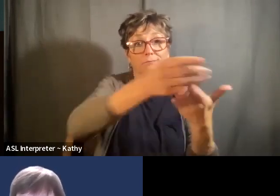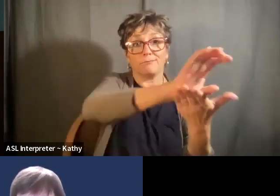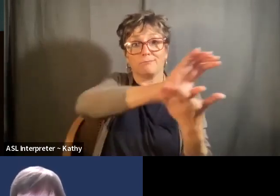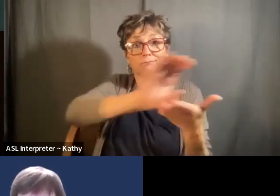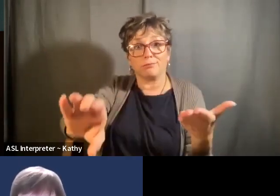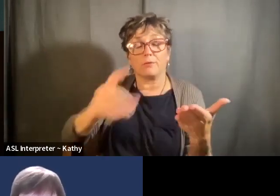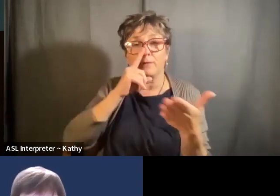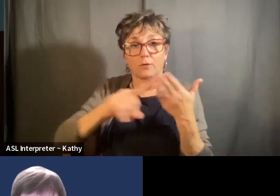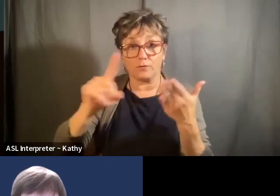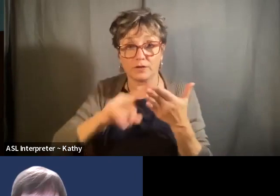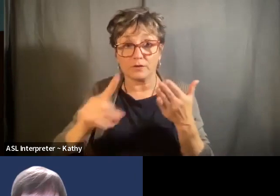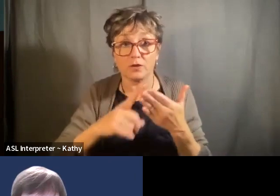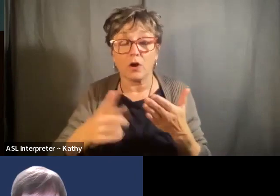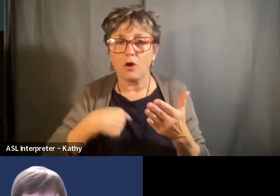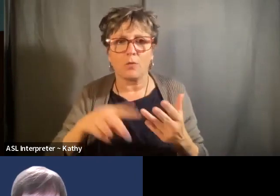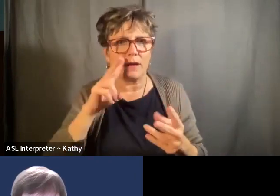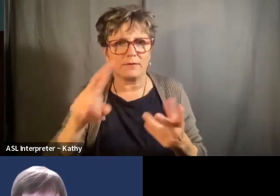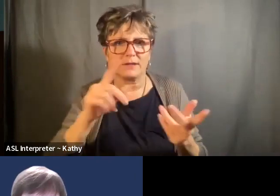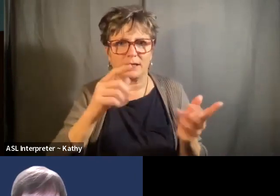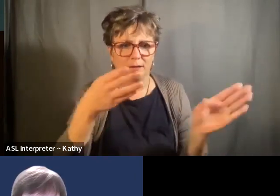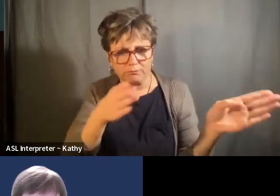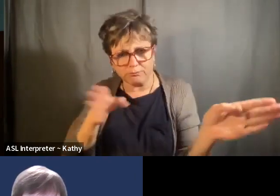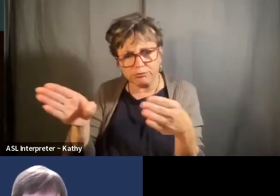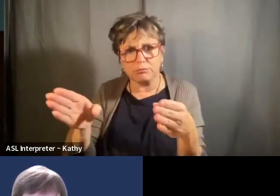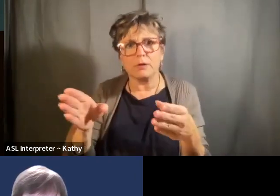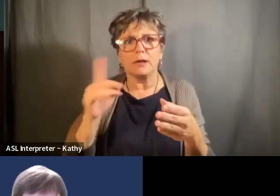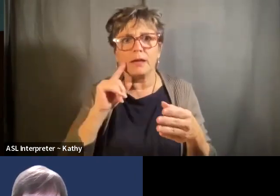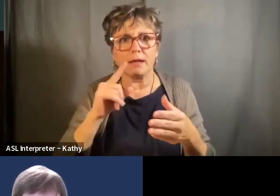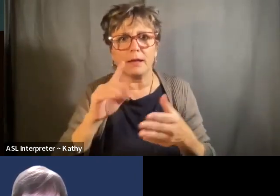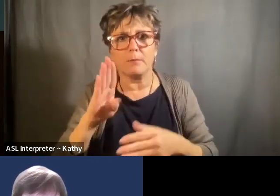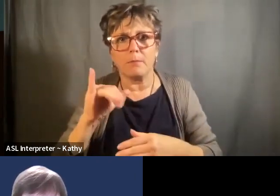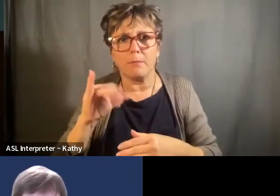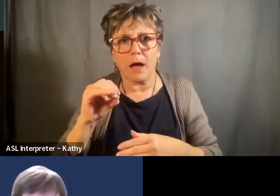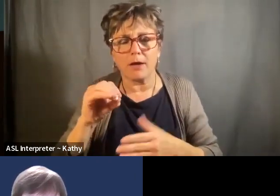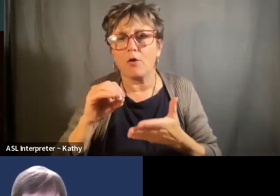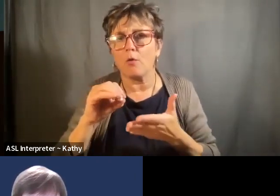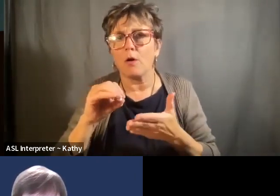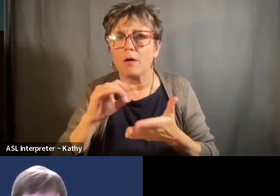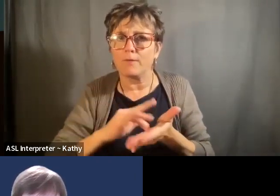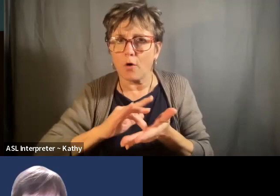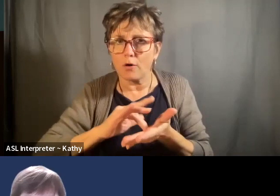biopharma investment in Usher syndrome, a rare disease, happen over the years and I do believe